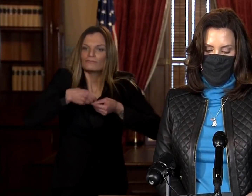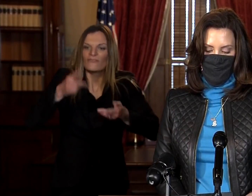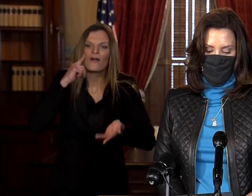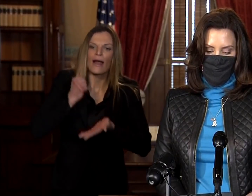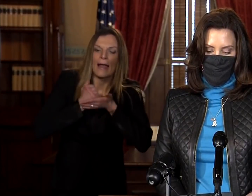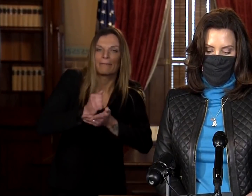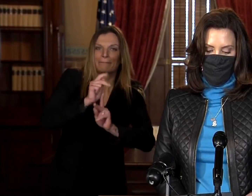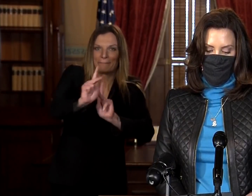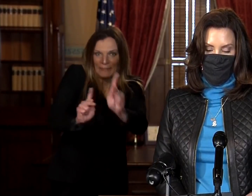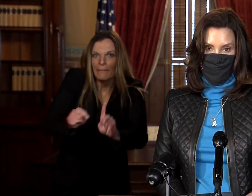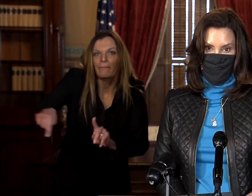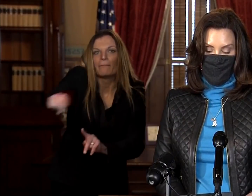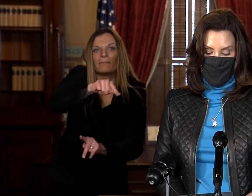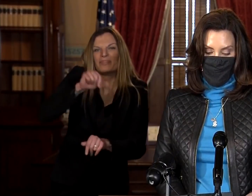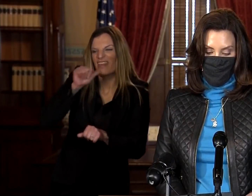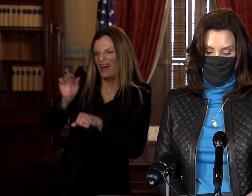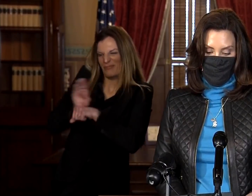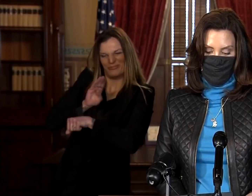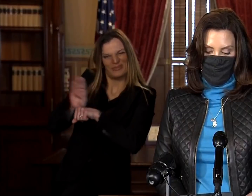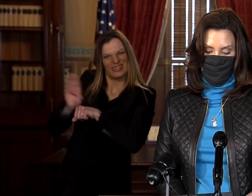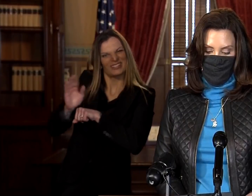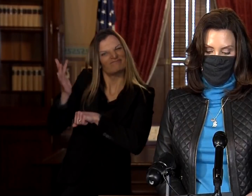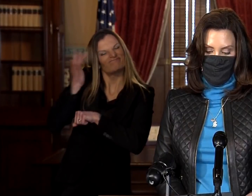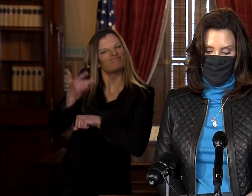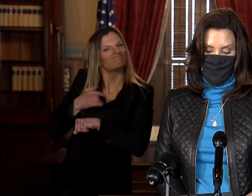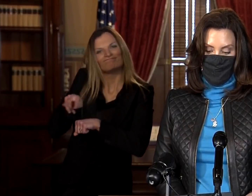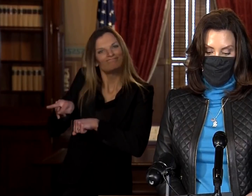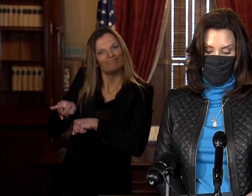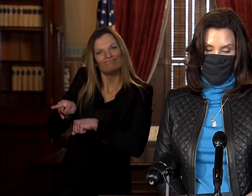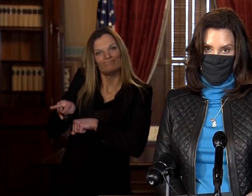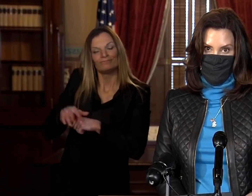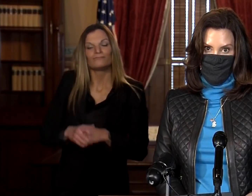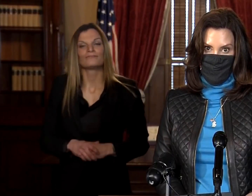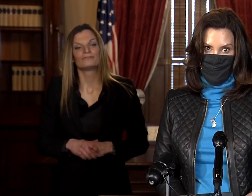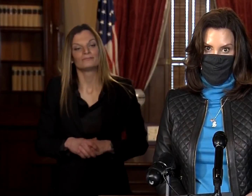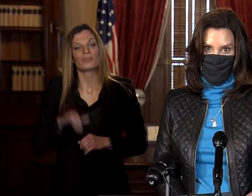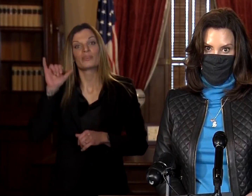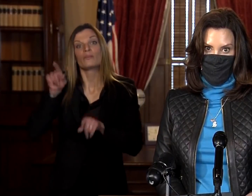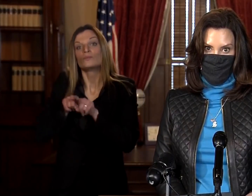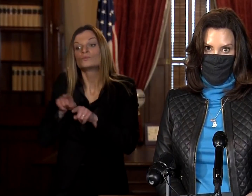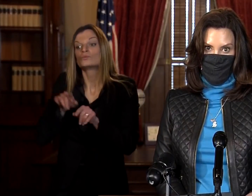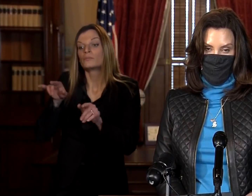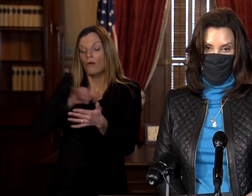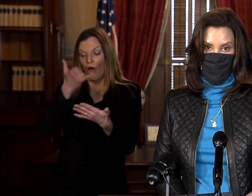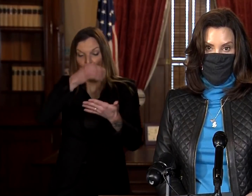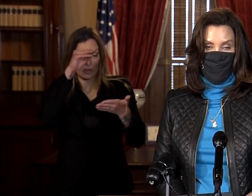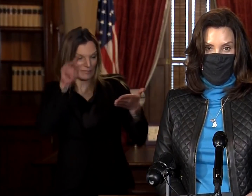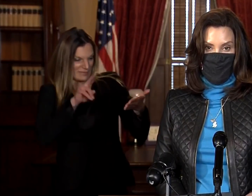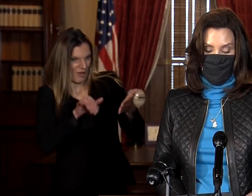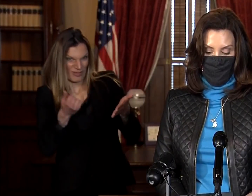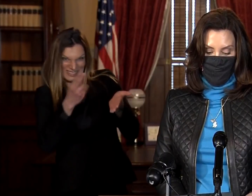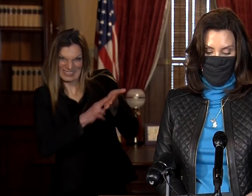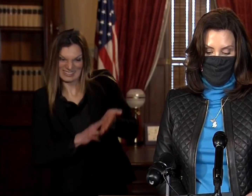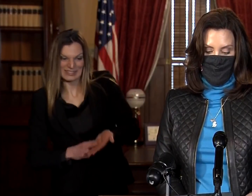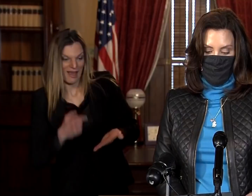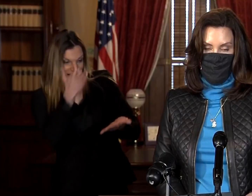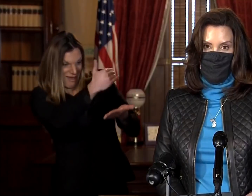businesses right now. The unemployment insurance The unemployment insurance agency has also provided more agency has also provided more than $900 million to help than $900 million to help businesses that have been